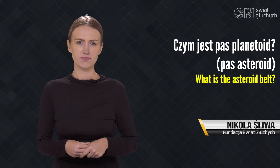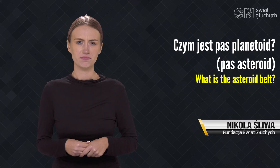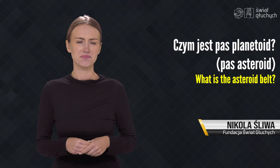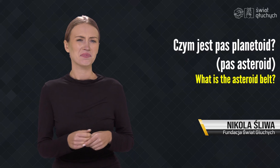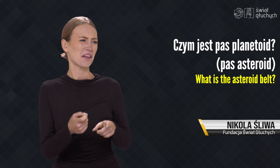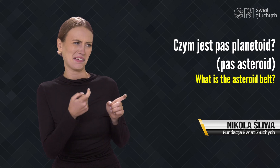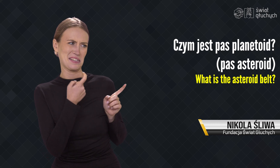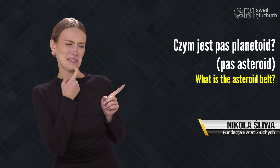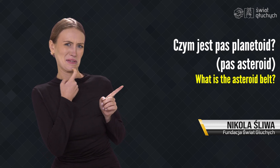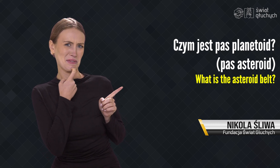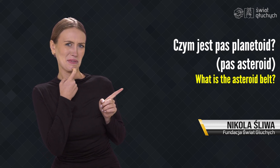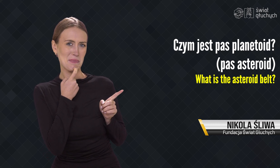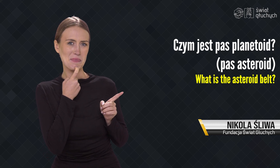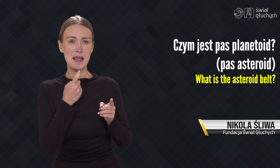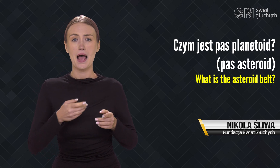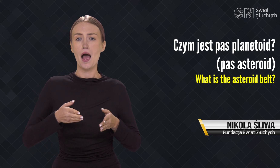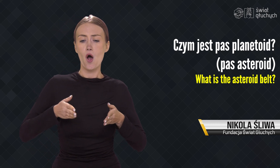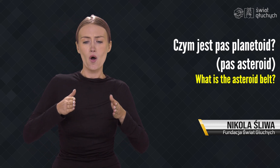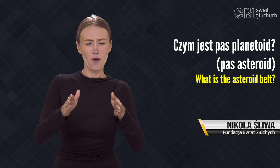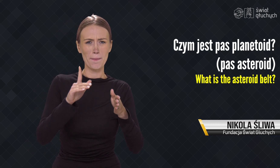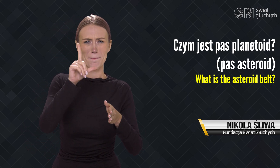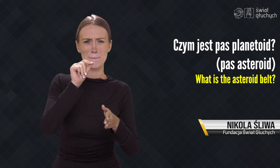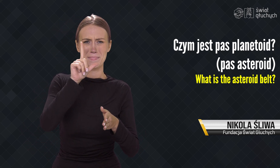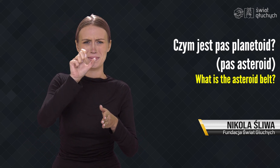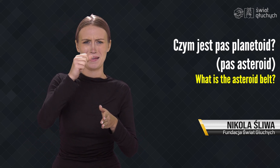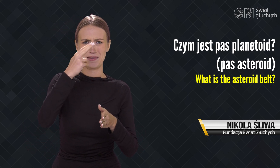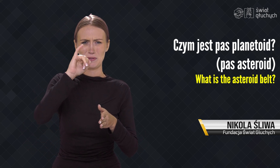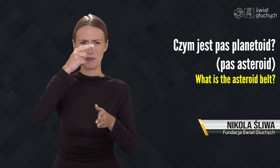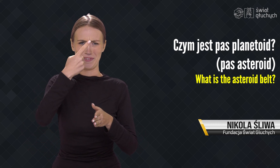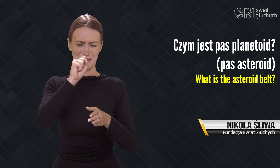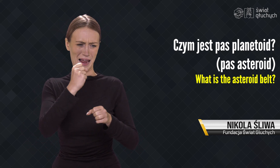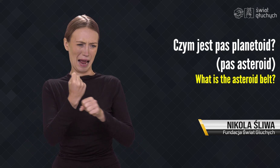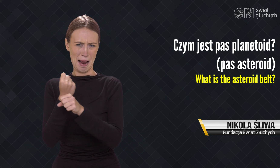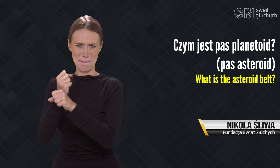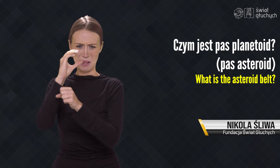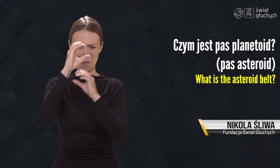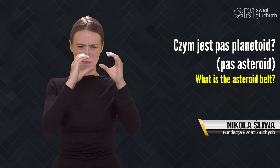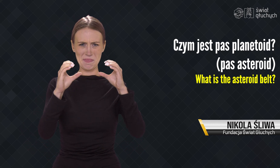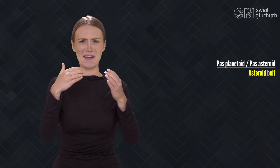What is the asteroid belt?